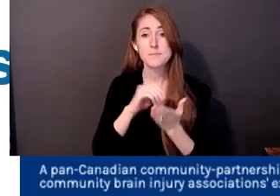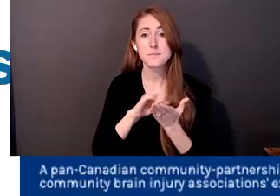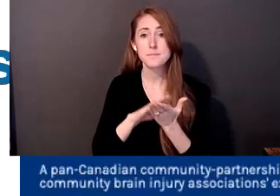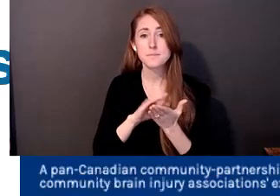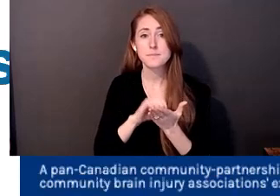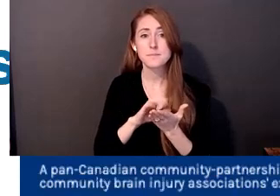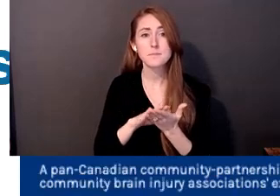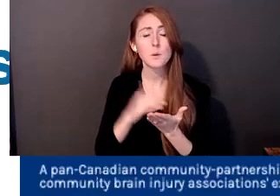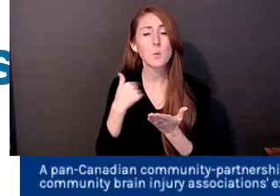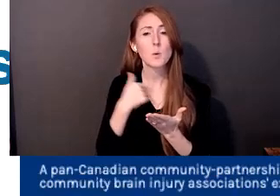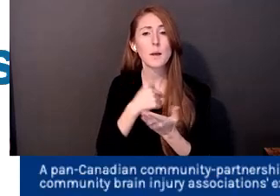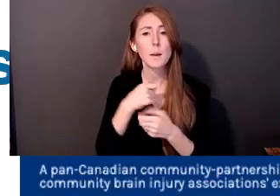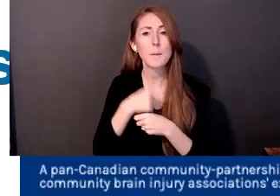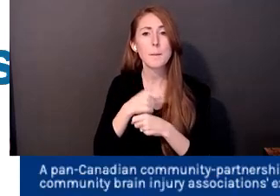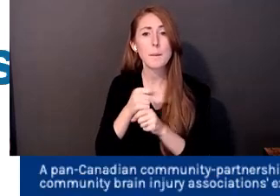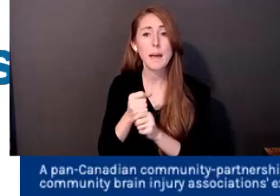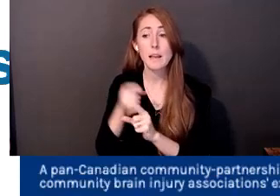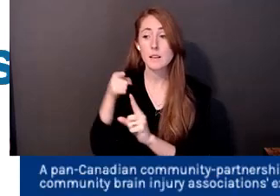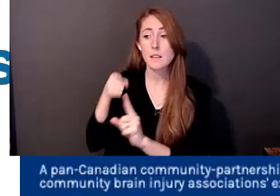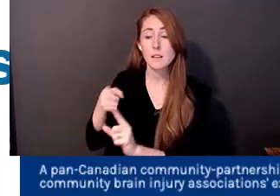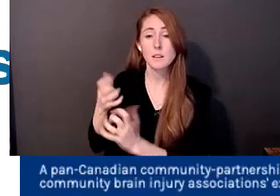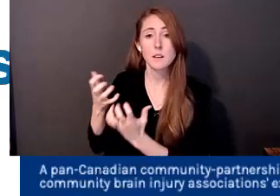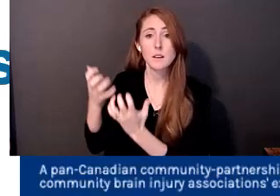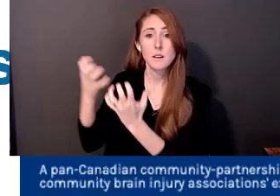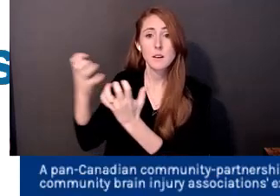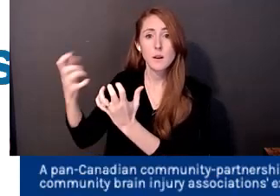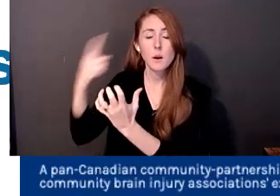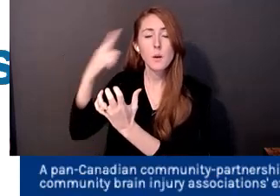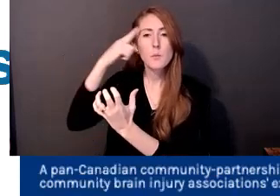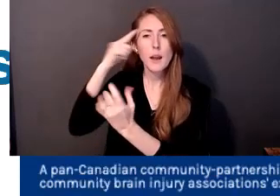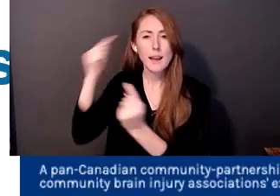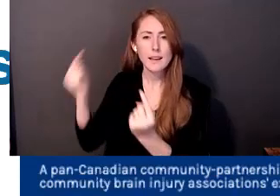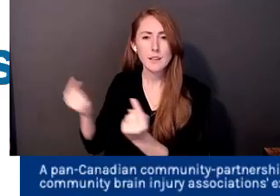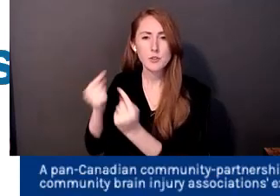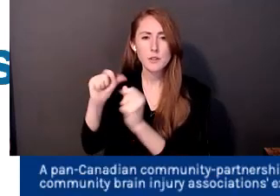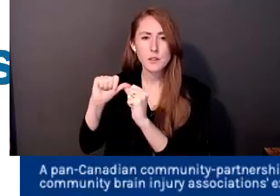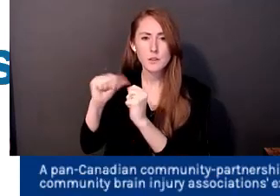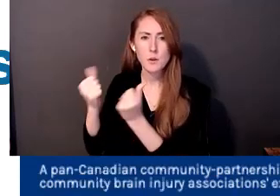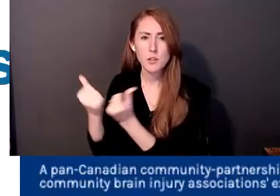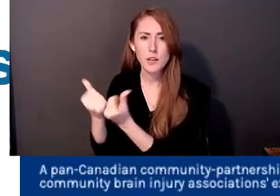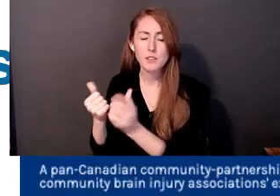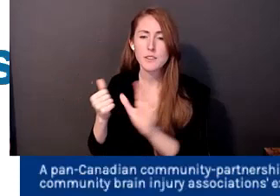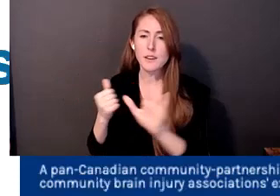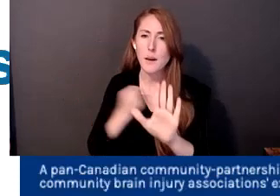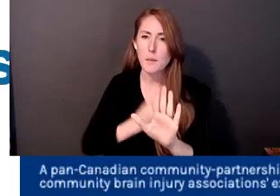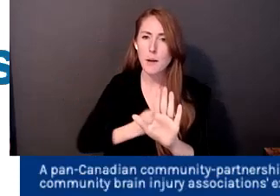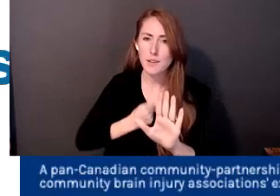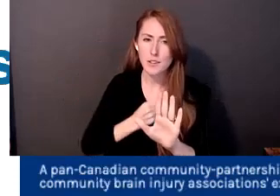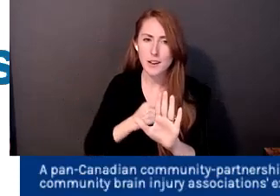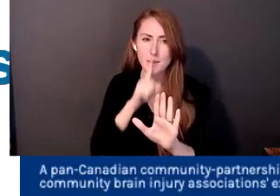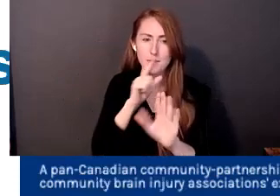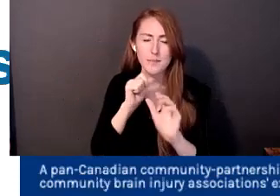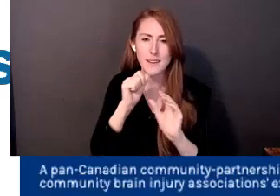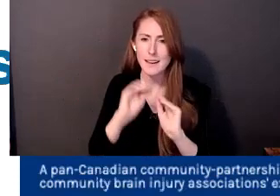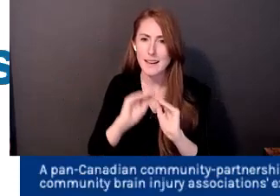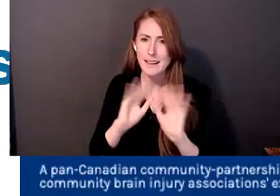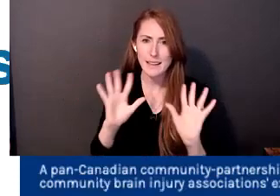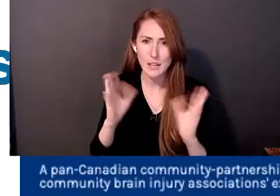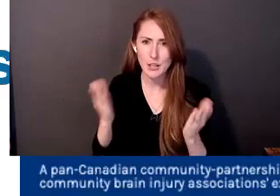and I'm sorry if they are not very clear here. And all these material are also available in English